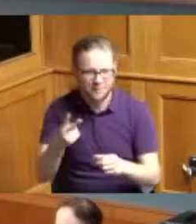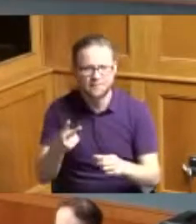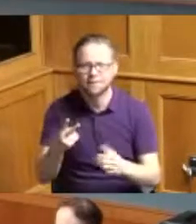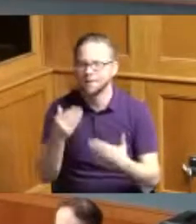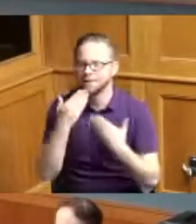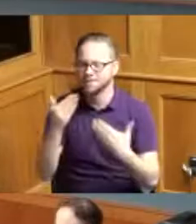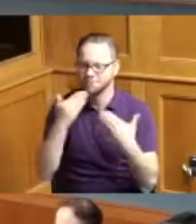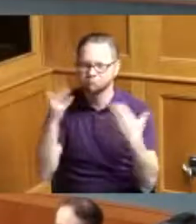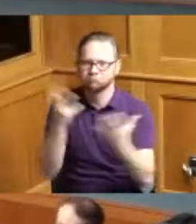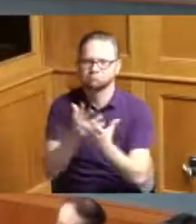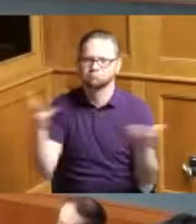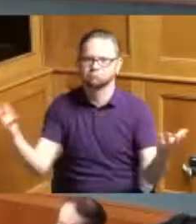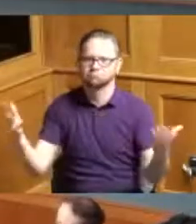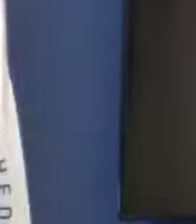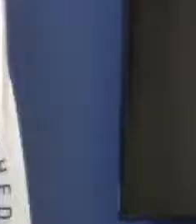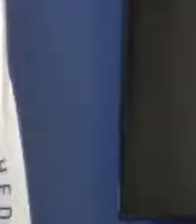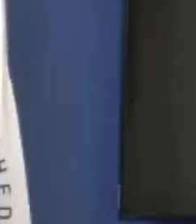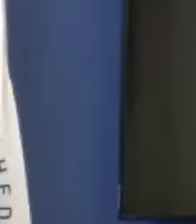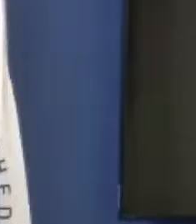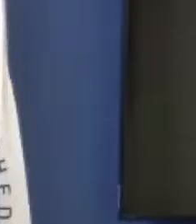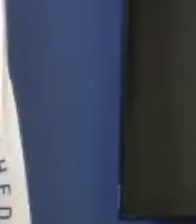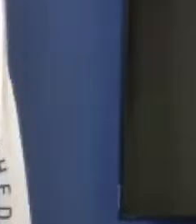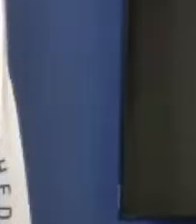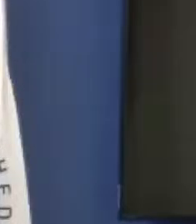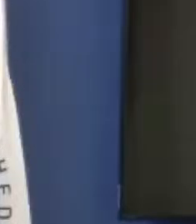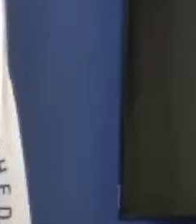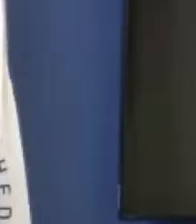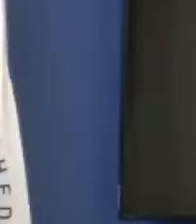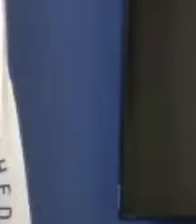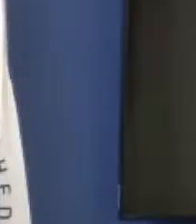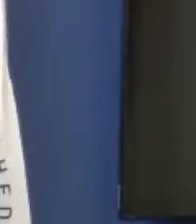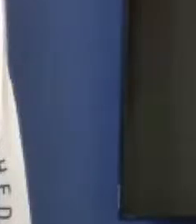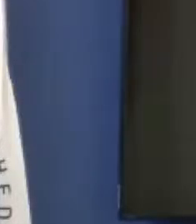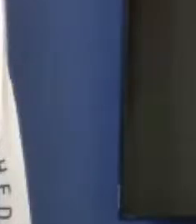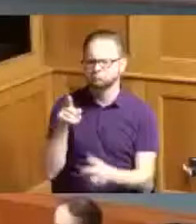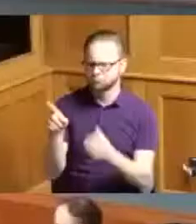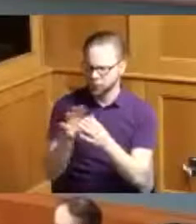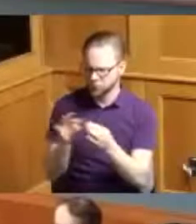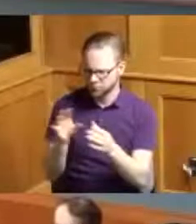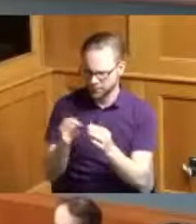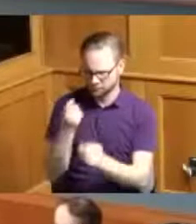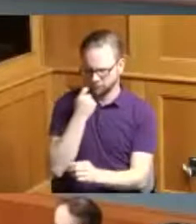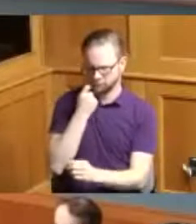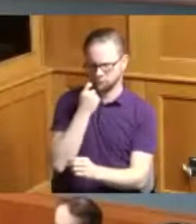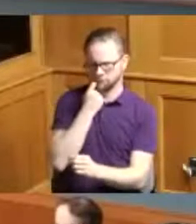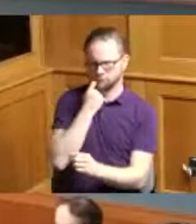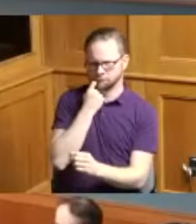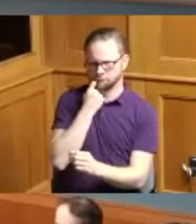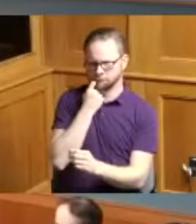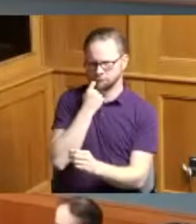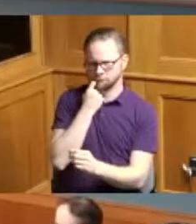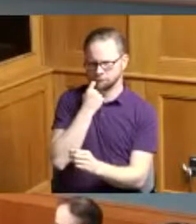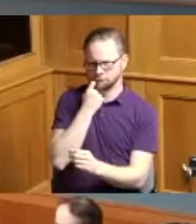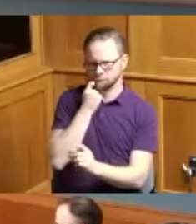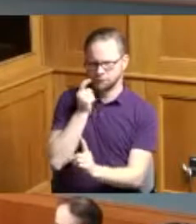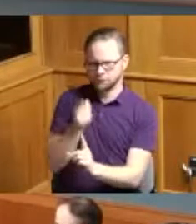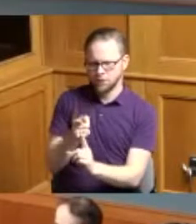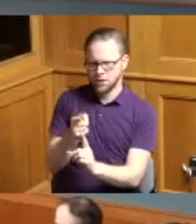so much and as you mentioned you mentioned a minute ago about the group that we had decided